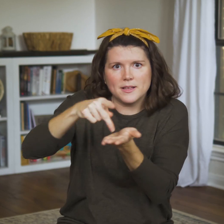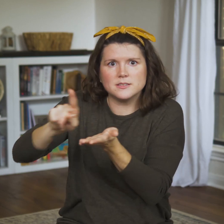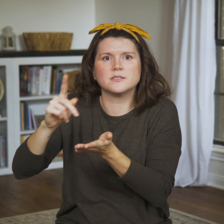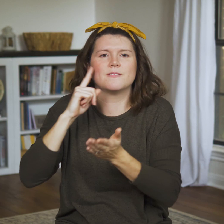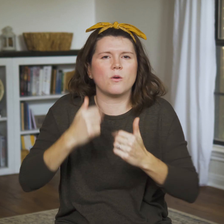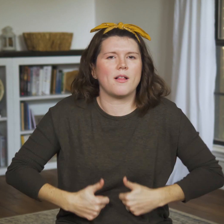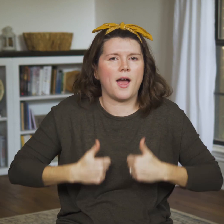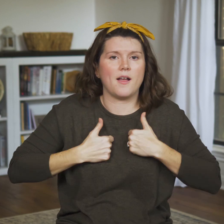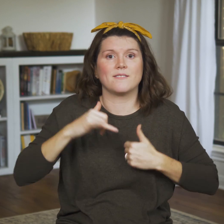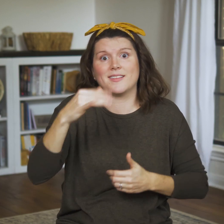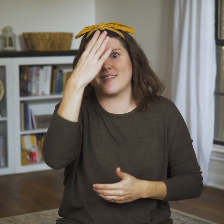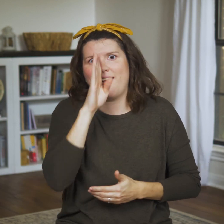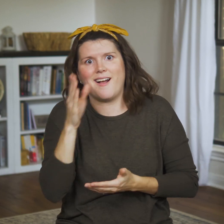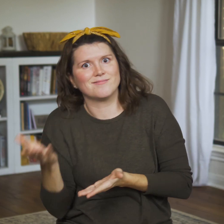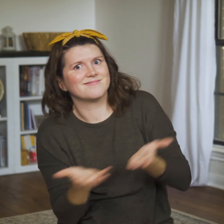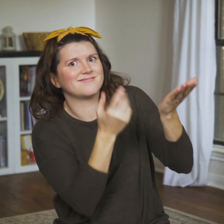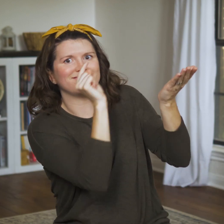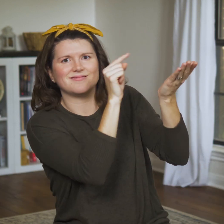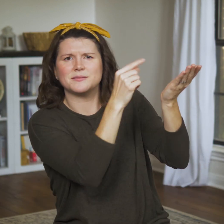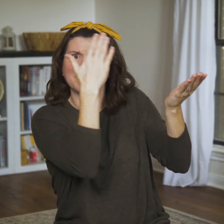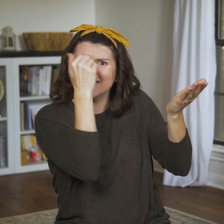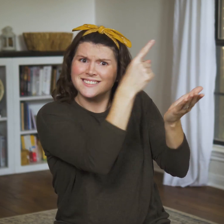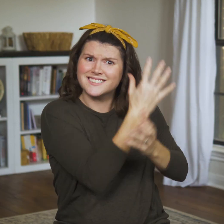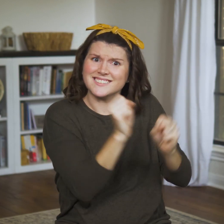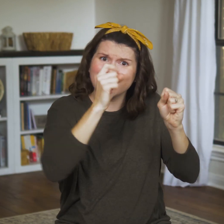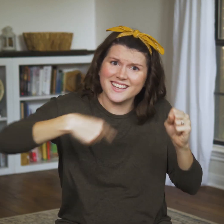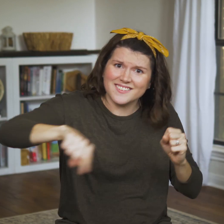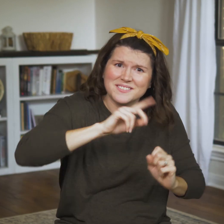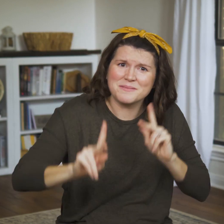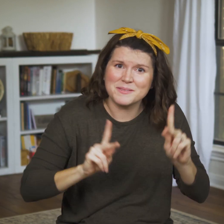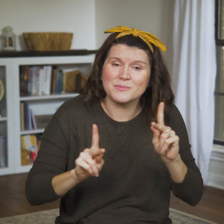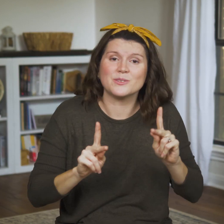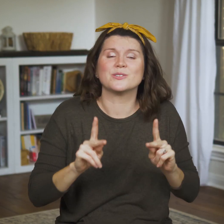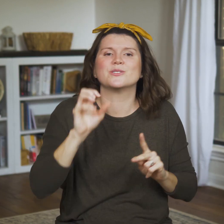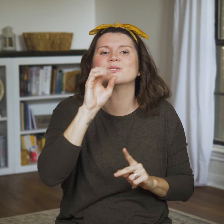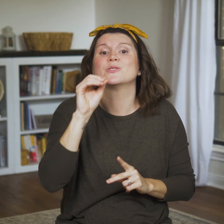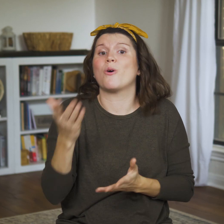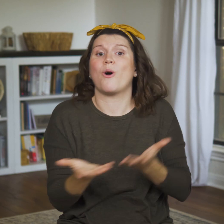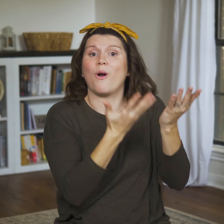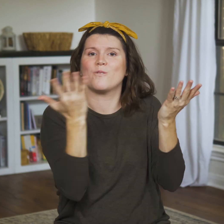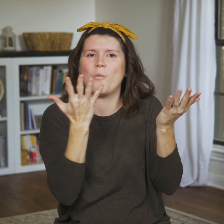The portion of these women who are the Lord’s tribute